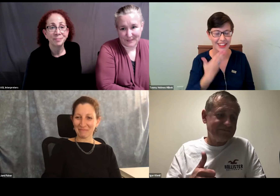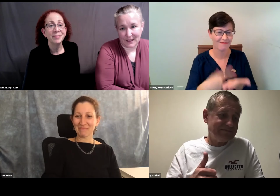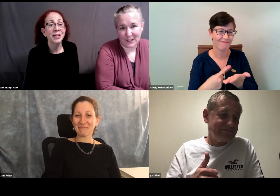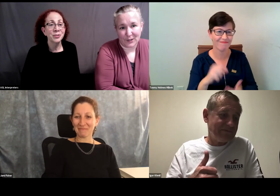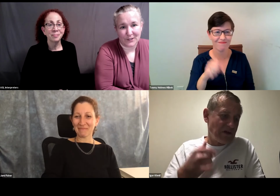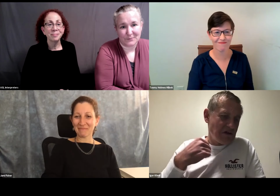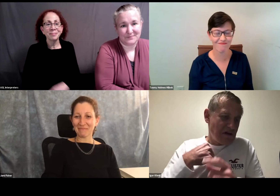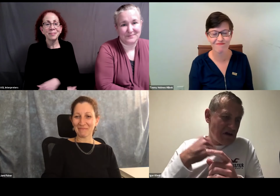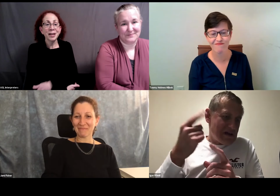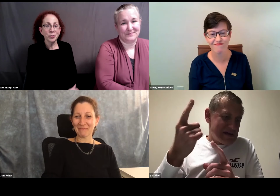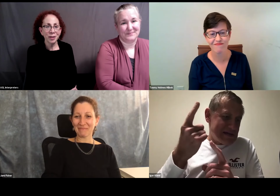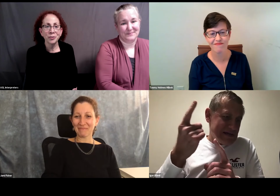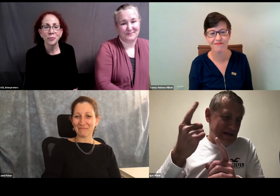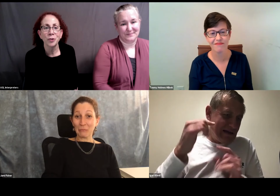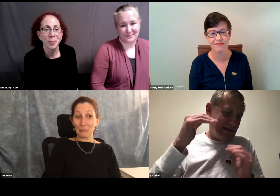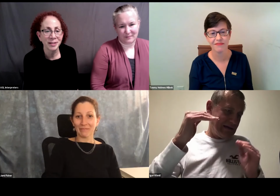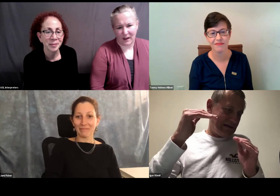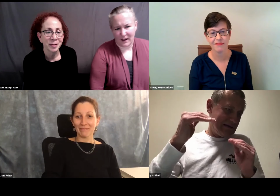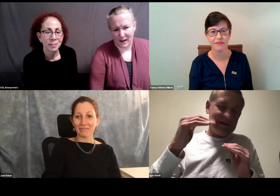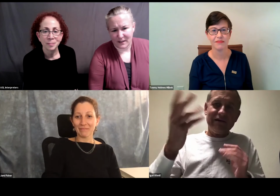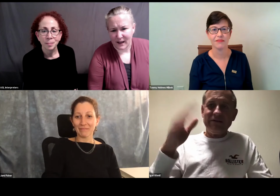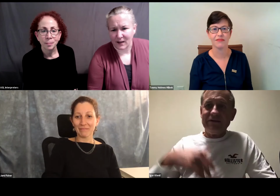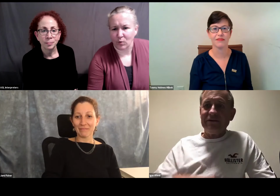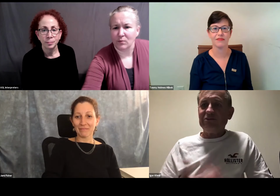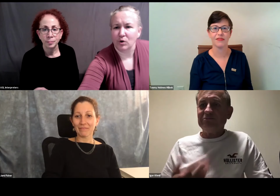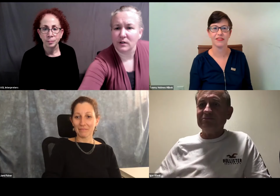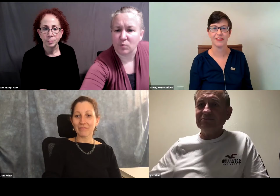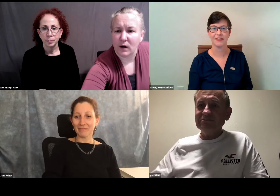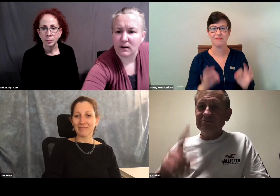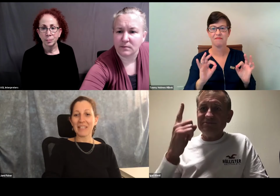and Igor Thank you, thank you for your comments, I think I had one more as well, but.